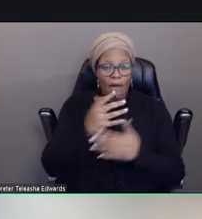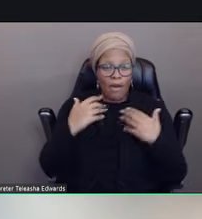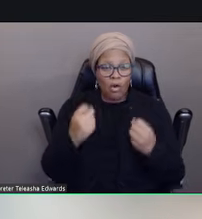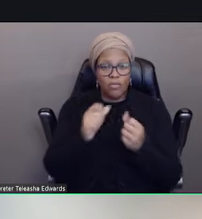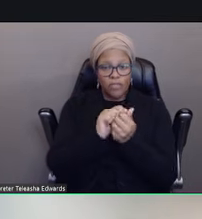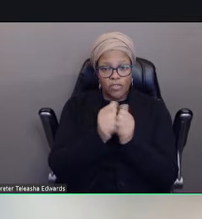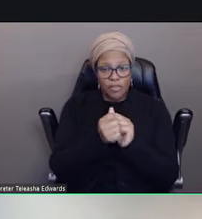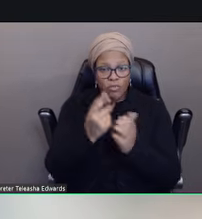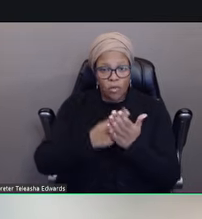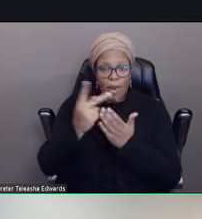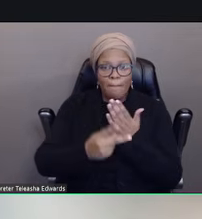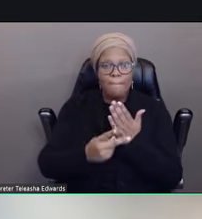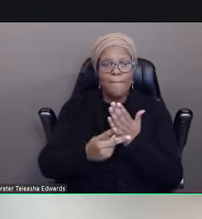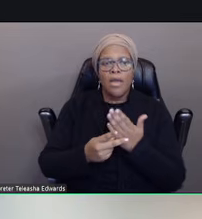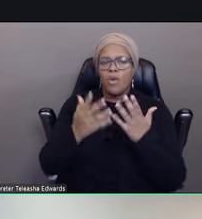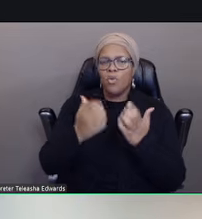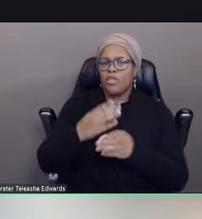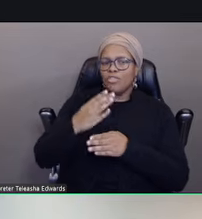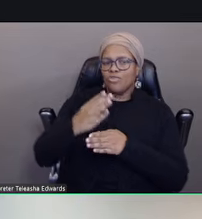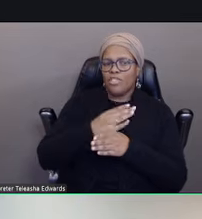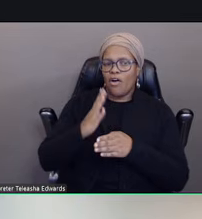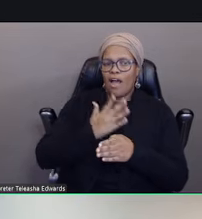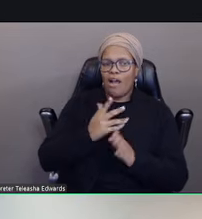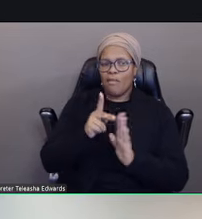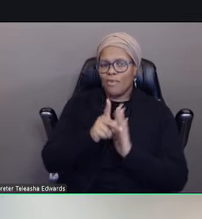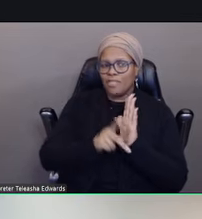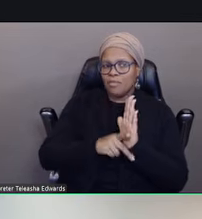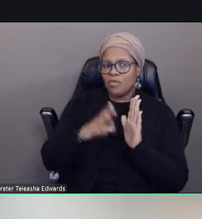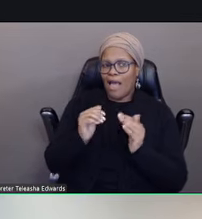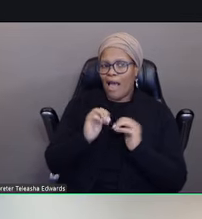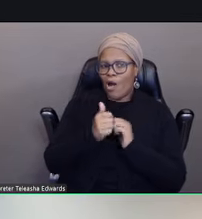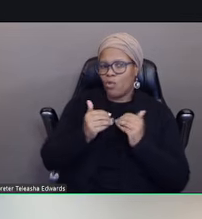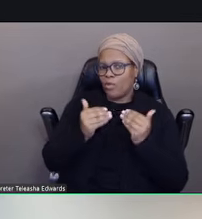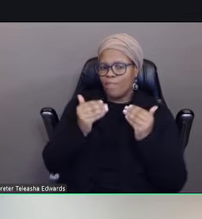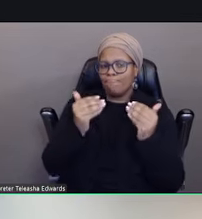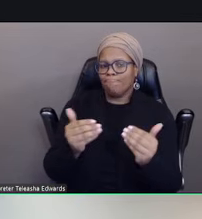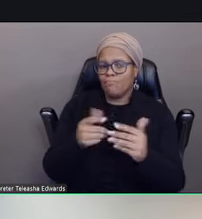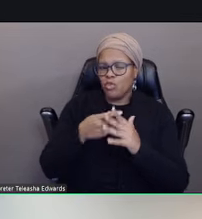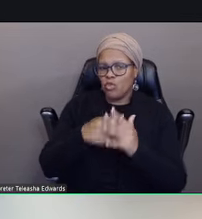to share our guiding principles for how we go forward in this implementation phase. As Secretary